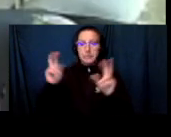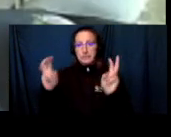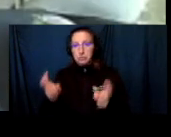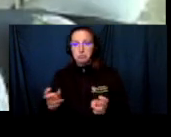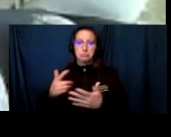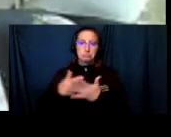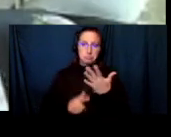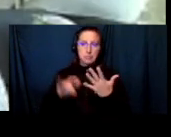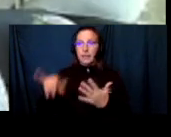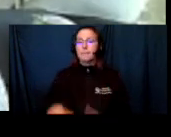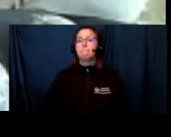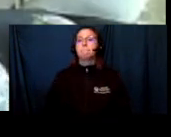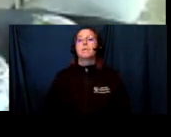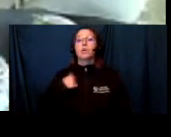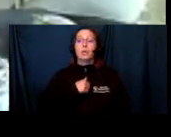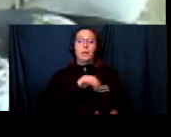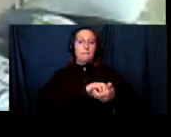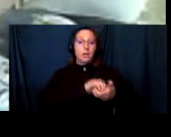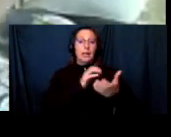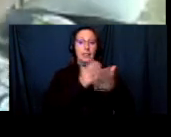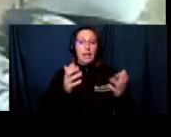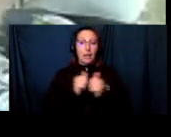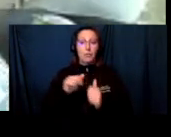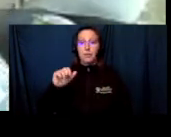we've been partnering a lot with WESP Outreach and Hands and Voices